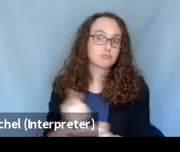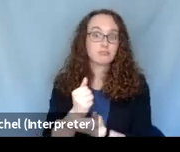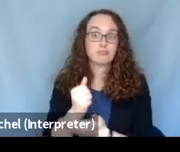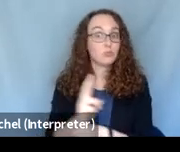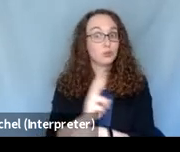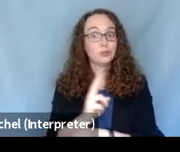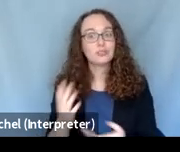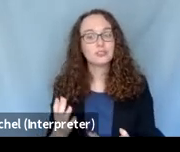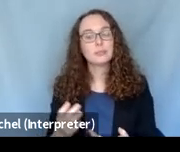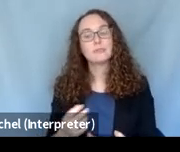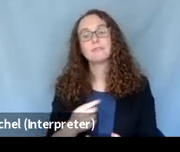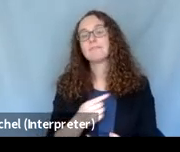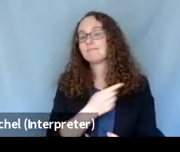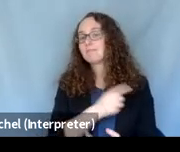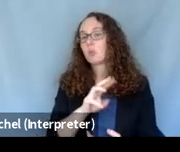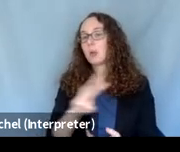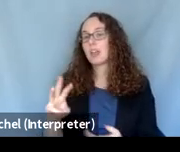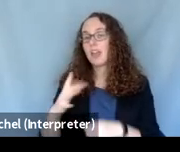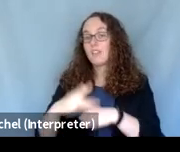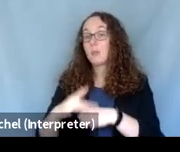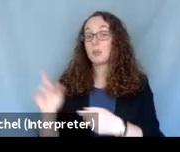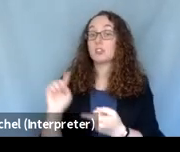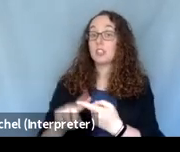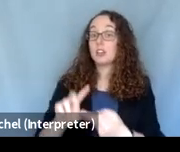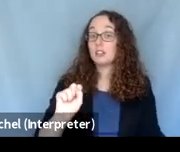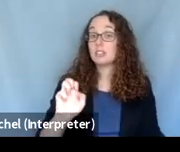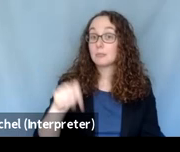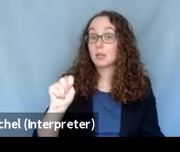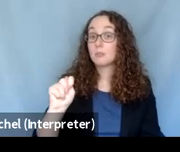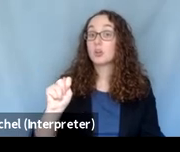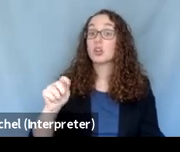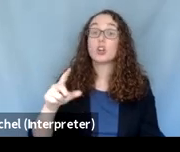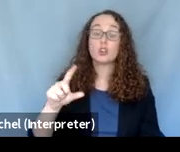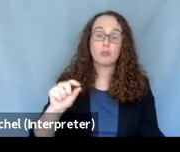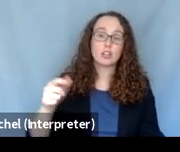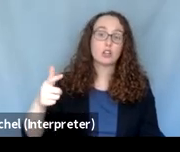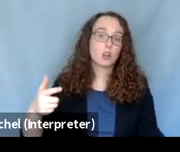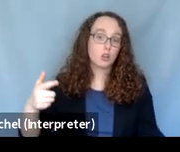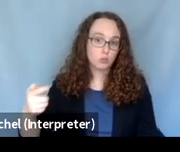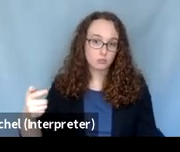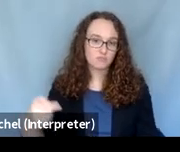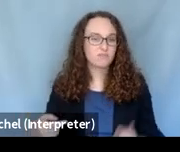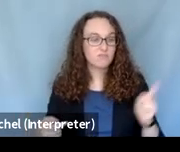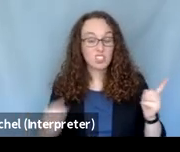November of 2021. All this information is on our website